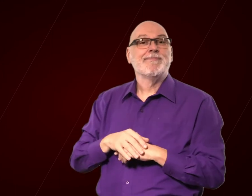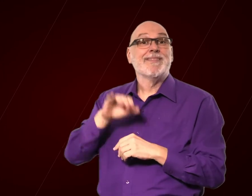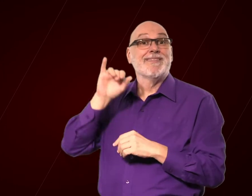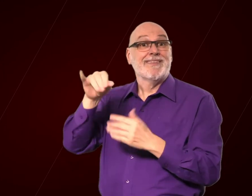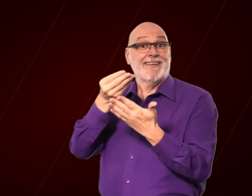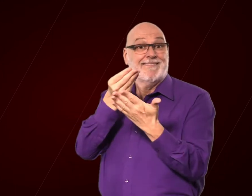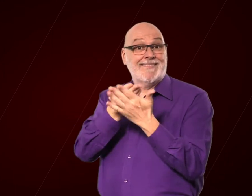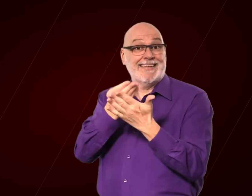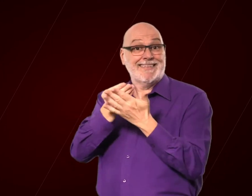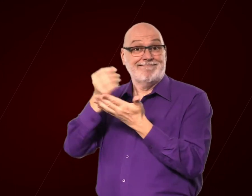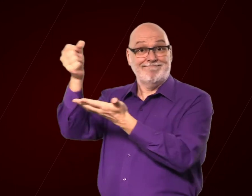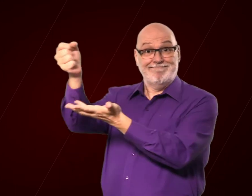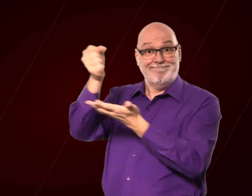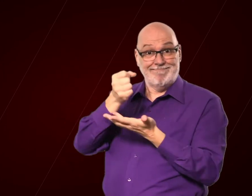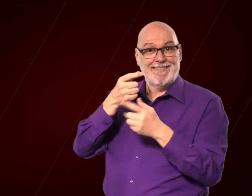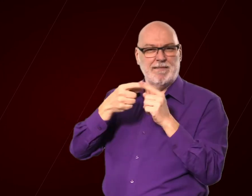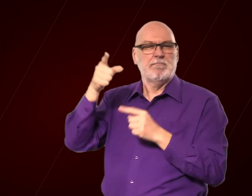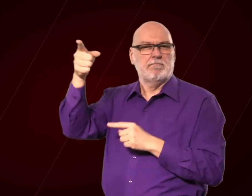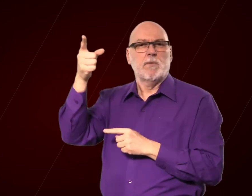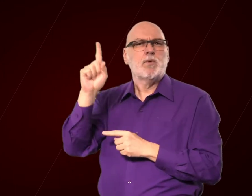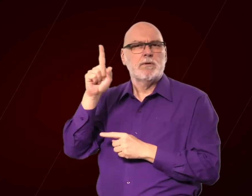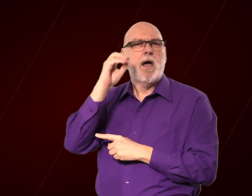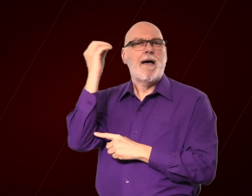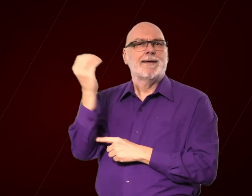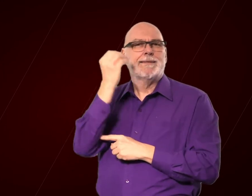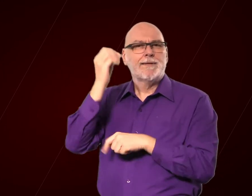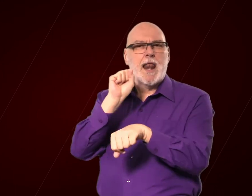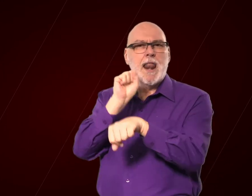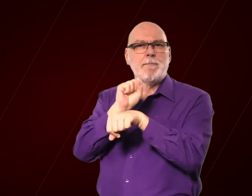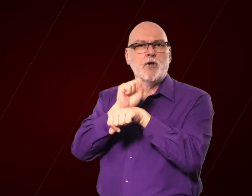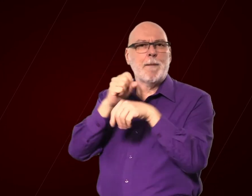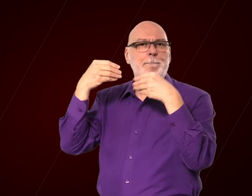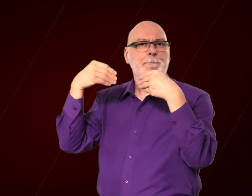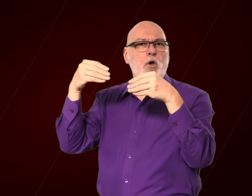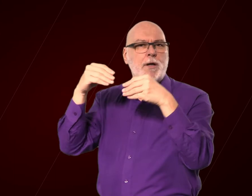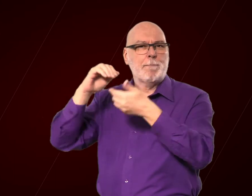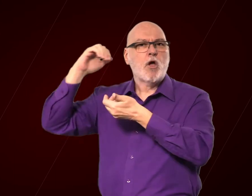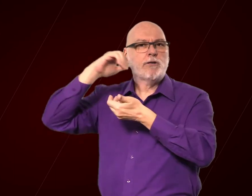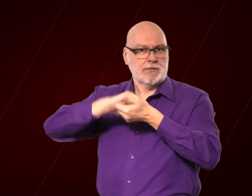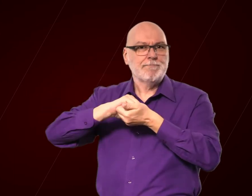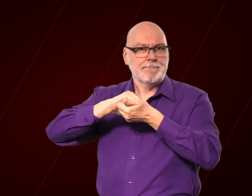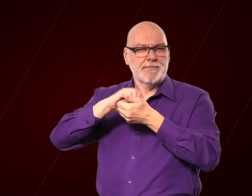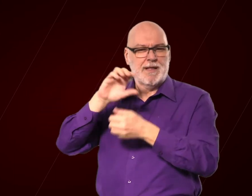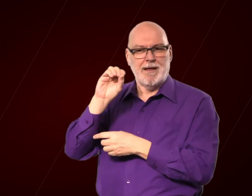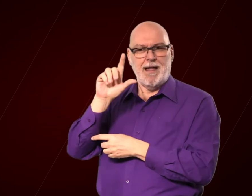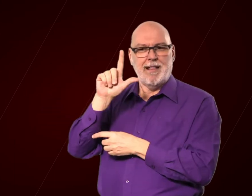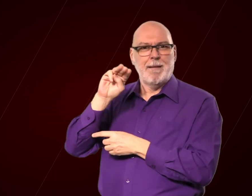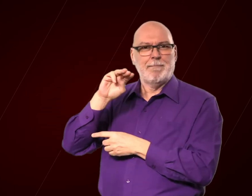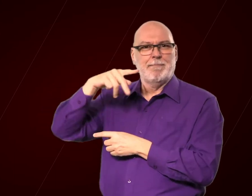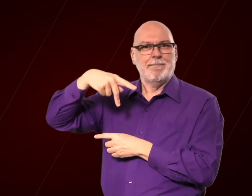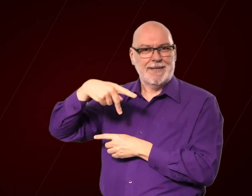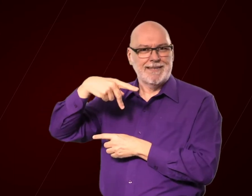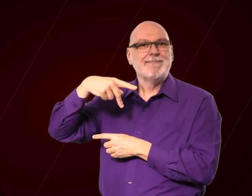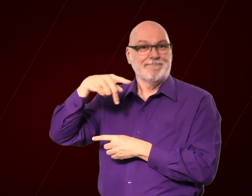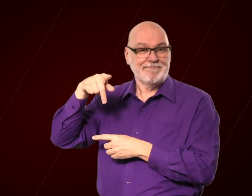The funding came from the Ontario Labour Market Partnerships, OLMP for short.